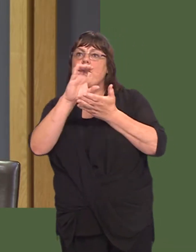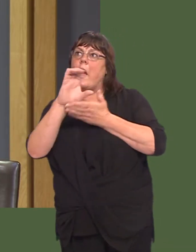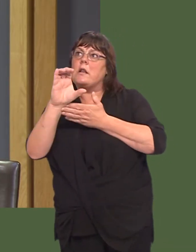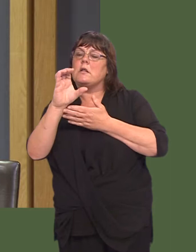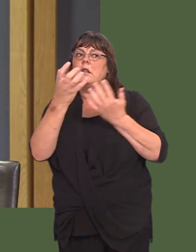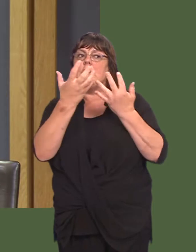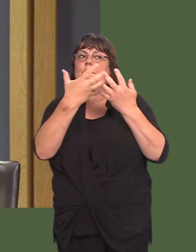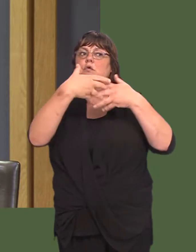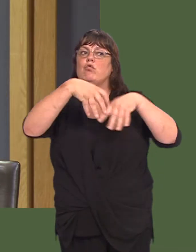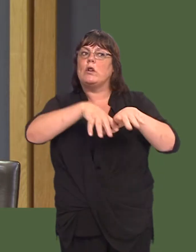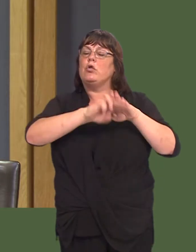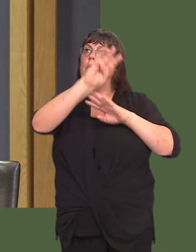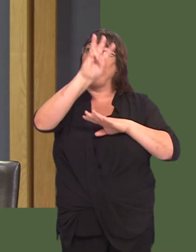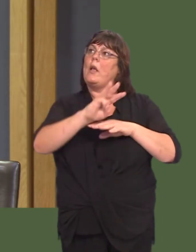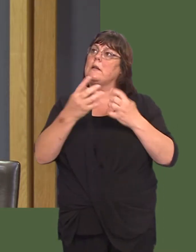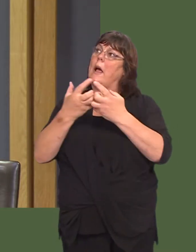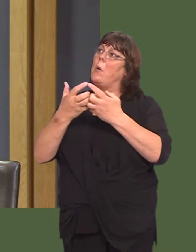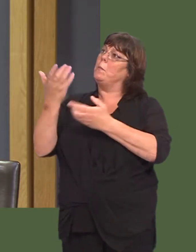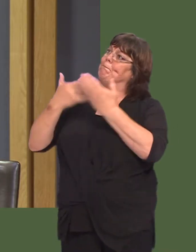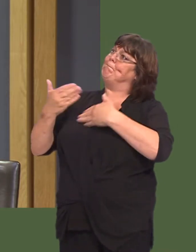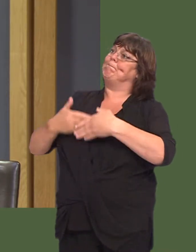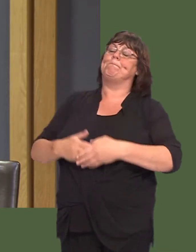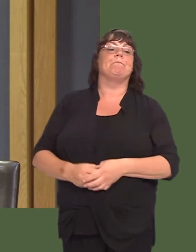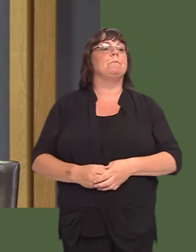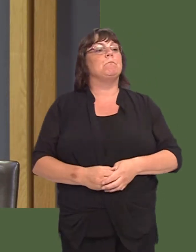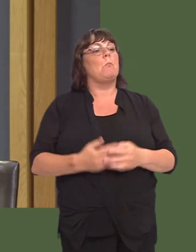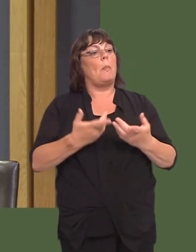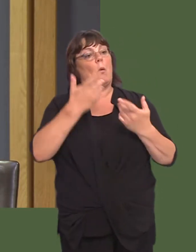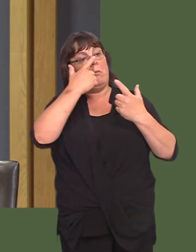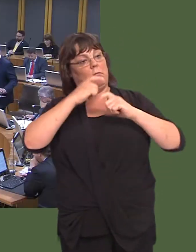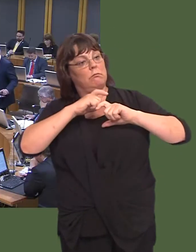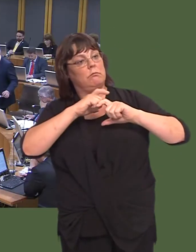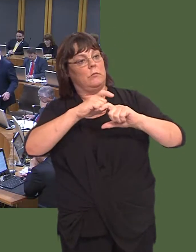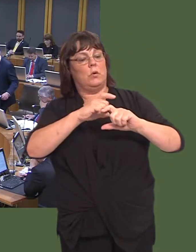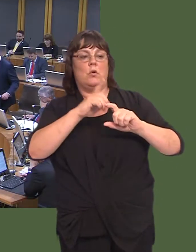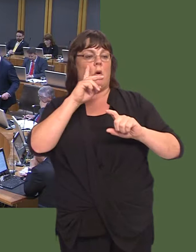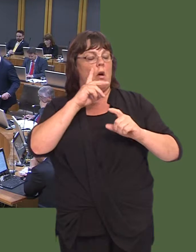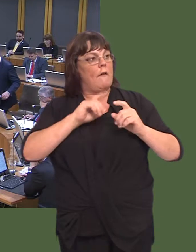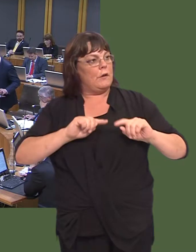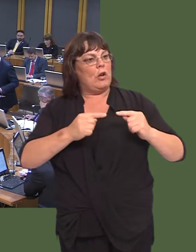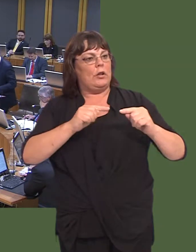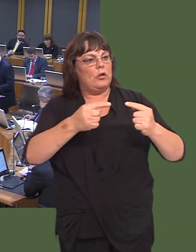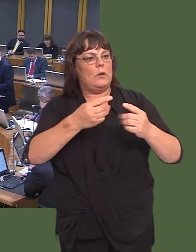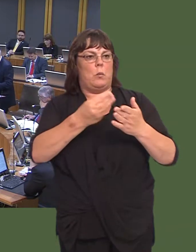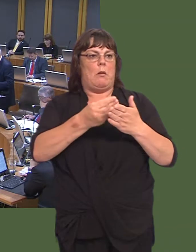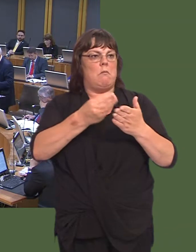in infrastructure and benefit the people of Wales in the future? Carwyn Jones: Well, we are continuing to face unprecedented challenges to public finances,